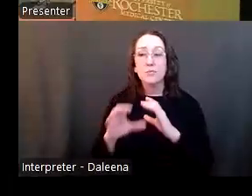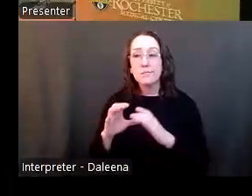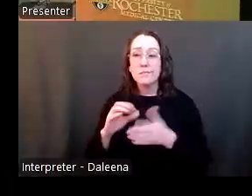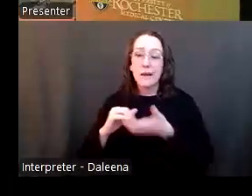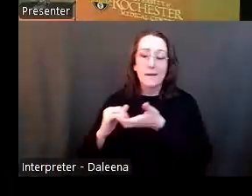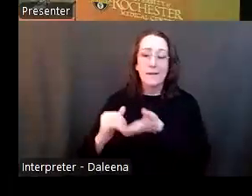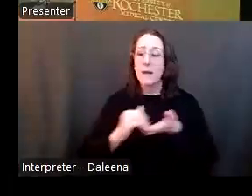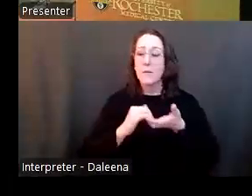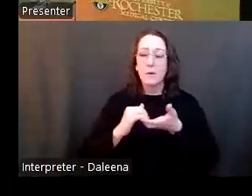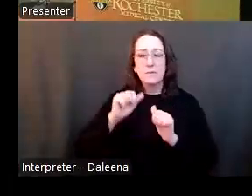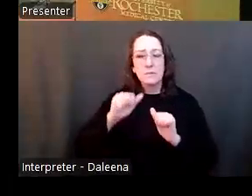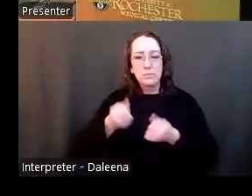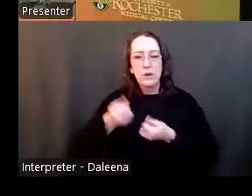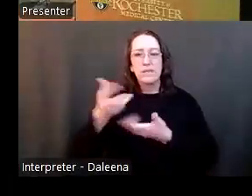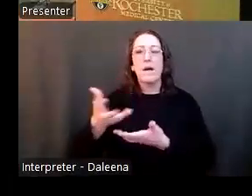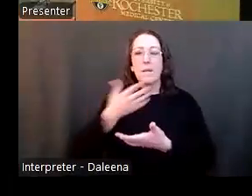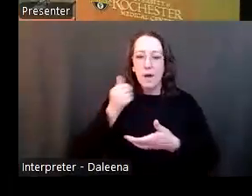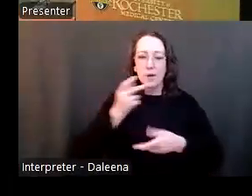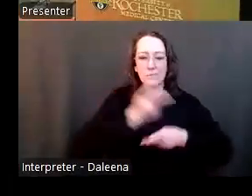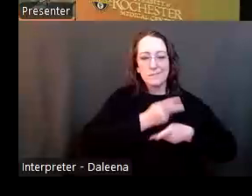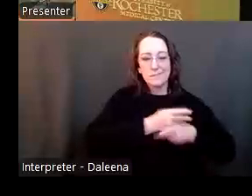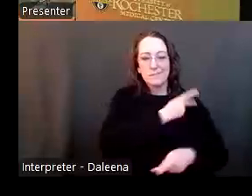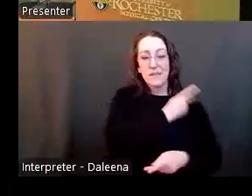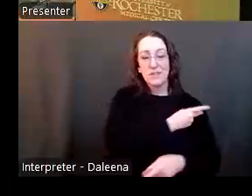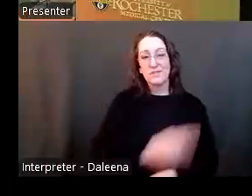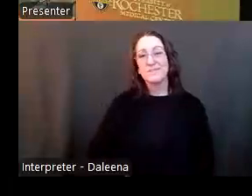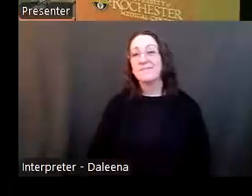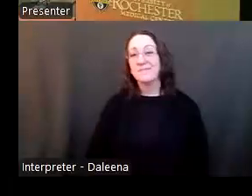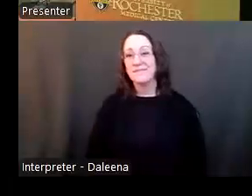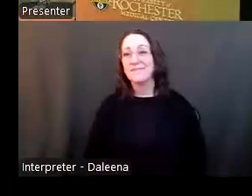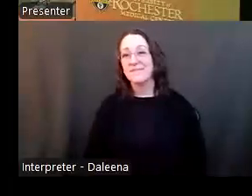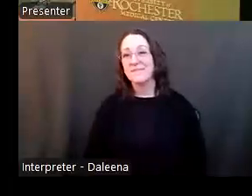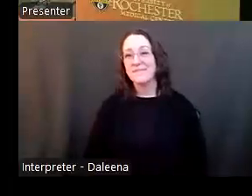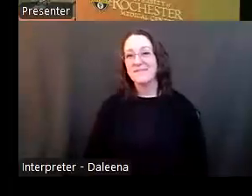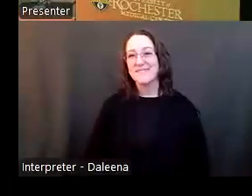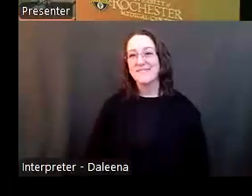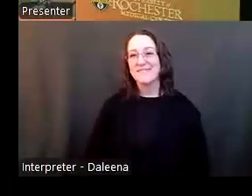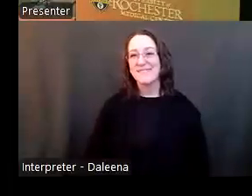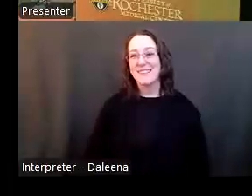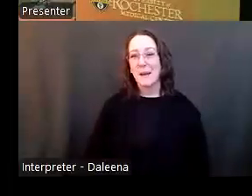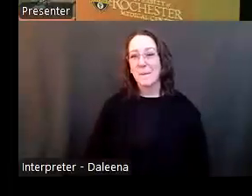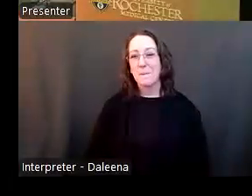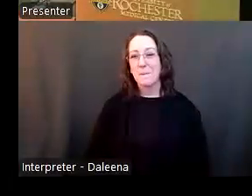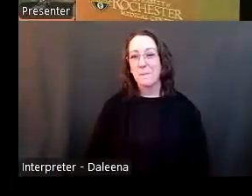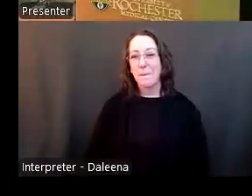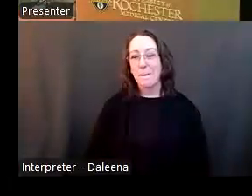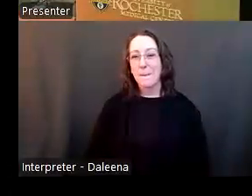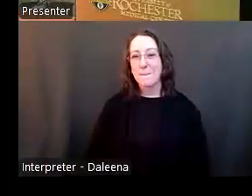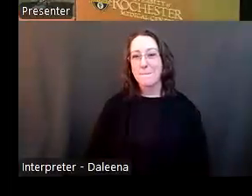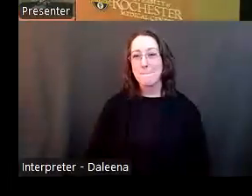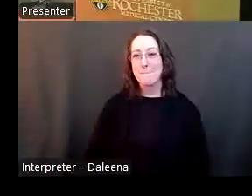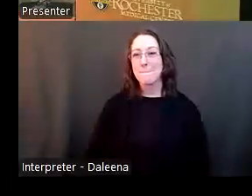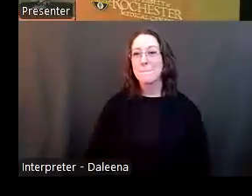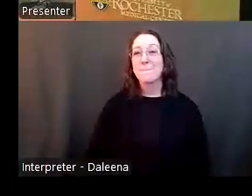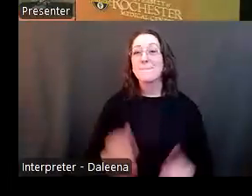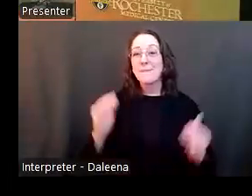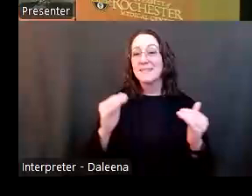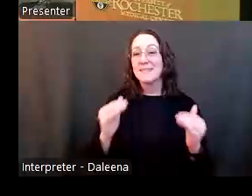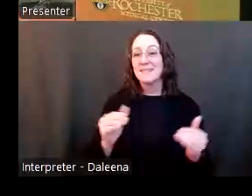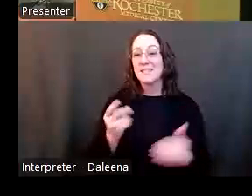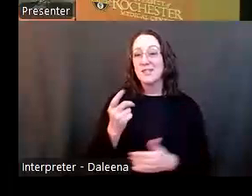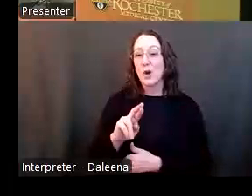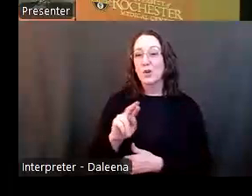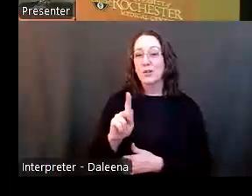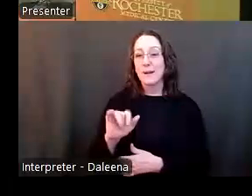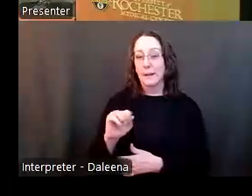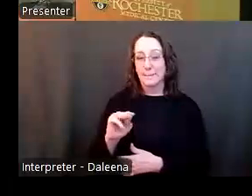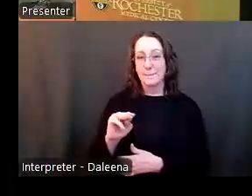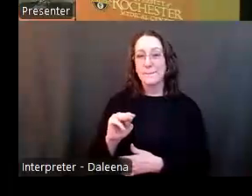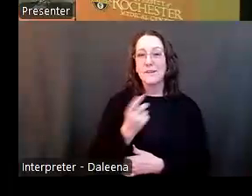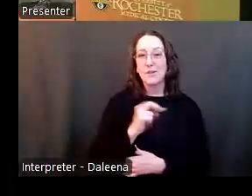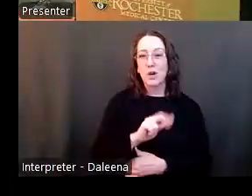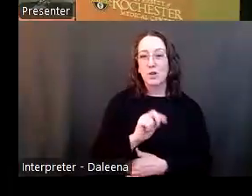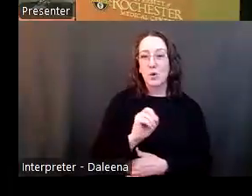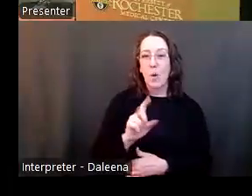can provide better care to our patients you guys so next will be Dr Kim and Dr Oliver uh two of our